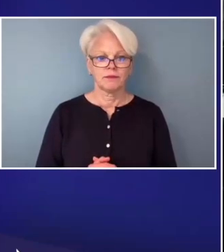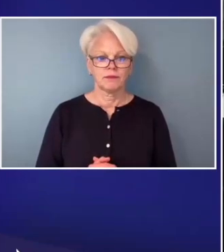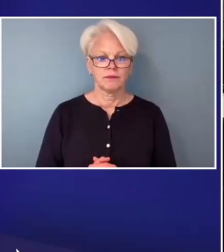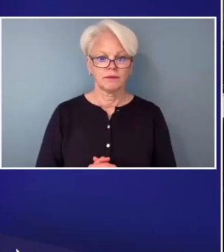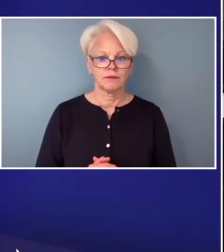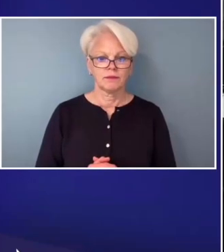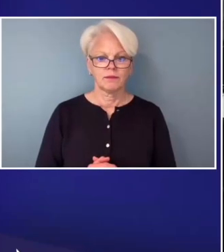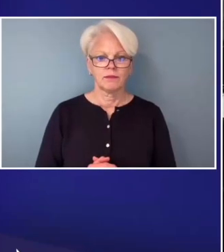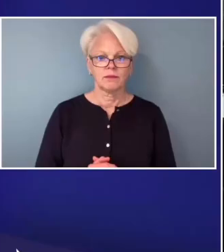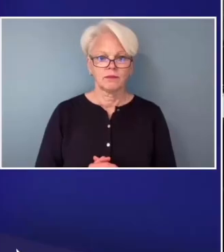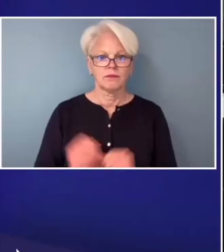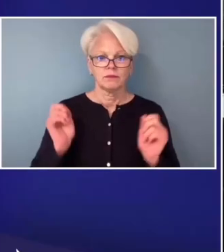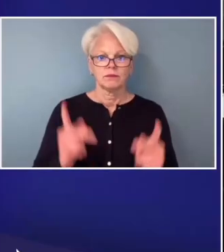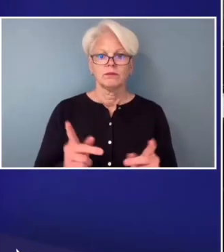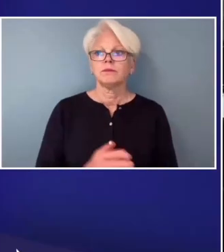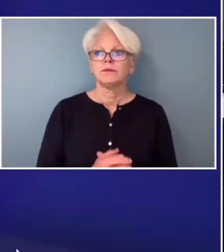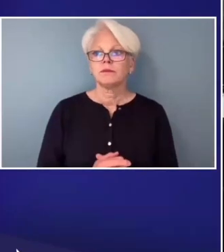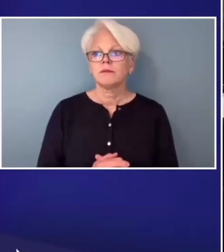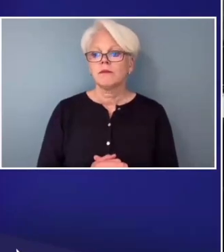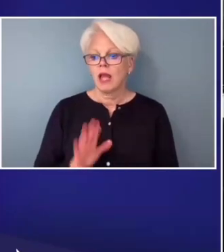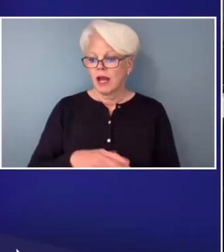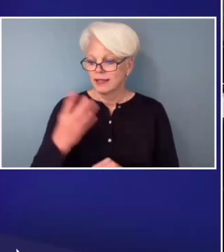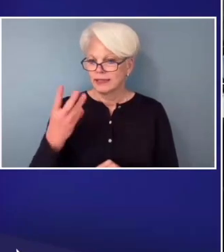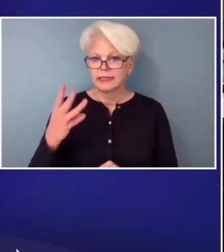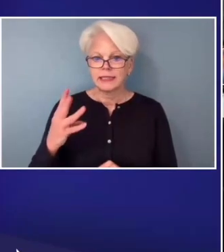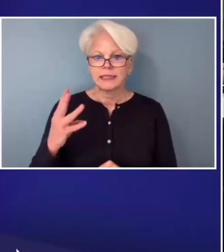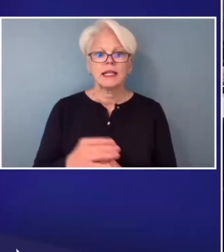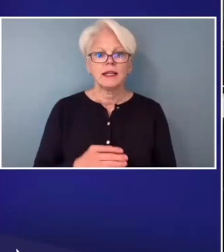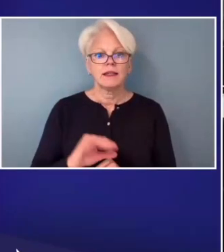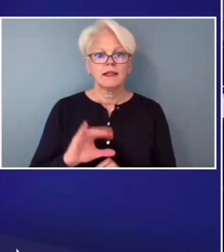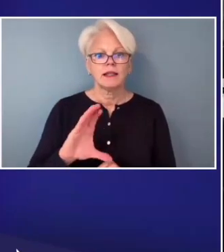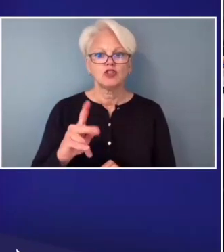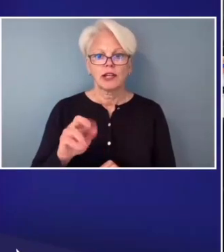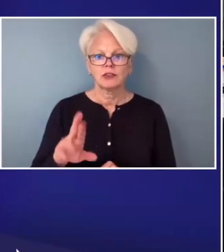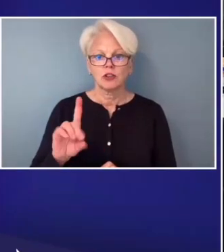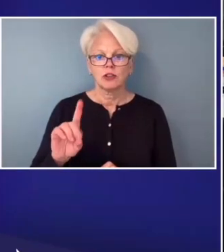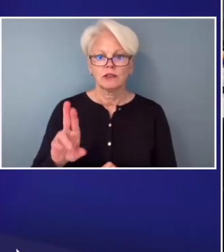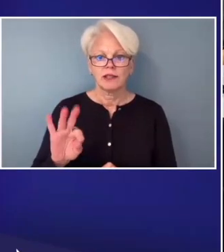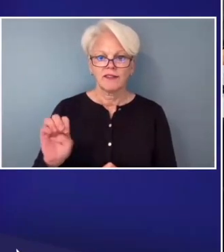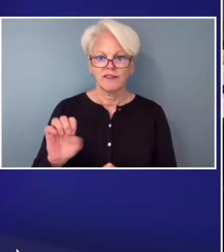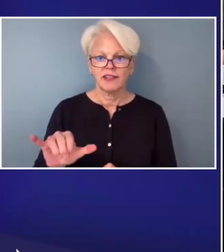Okay, we had, um, on the 16th, uh, Chancellor Duffy, um, 3 separate